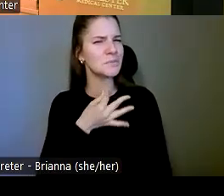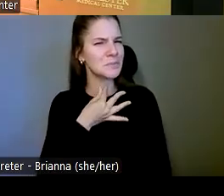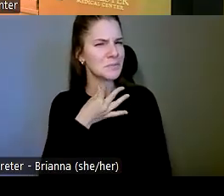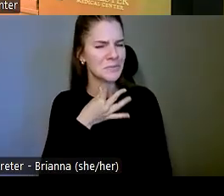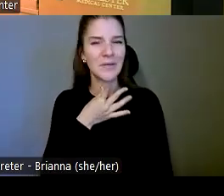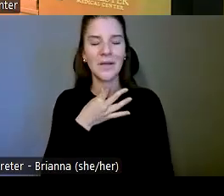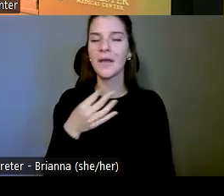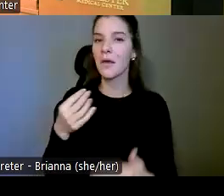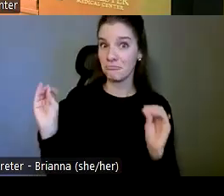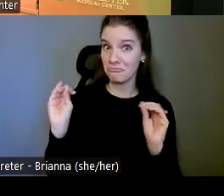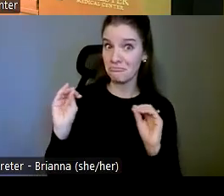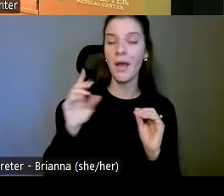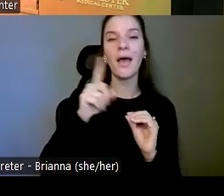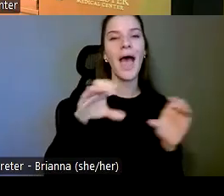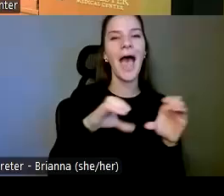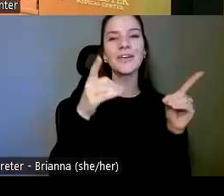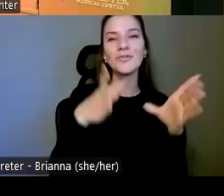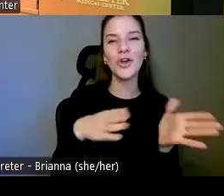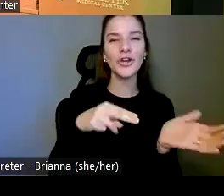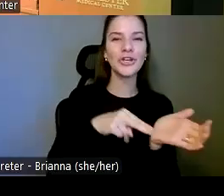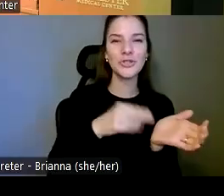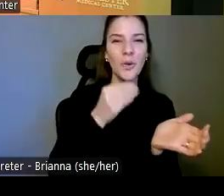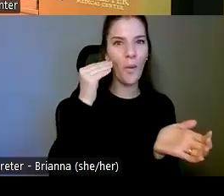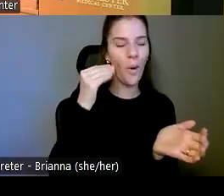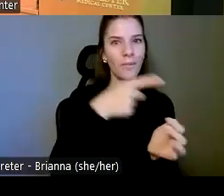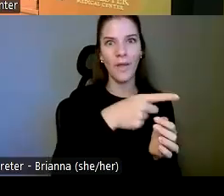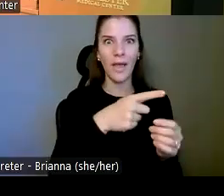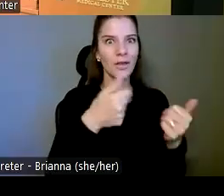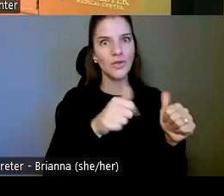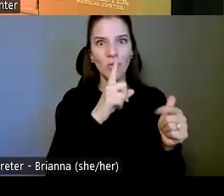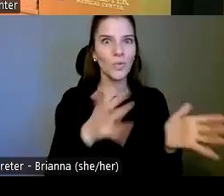activities director who's looking at 130 patients trying to give individual and like overwhelmed and